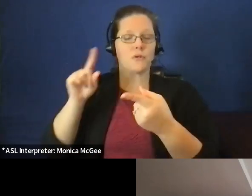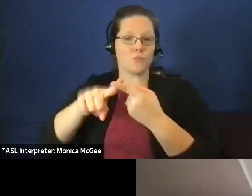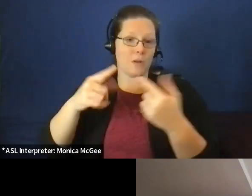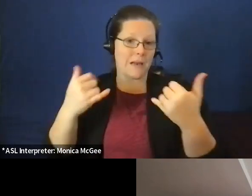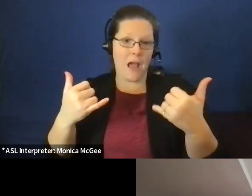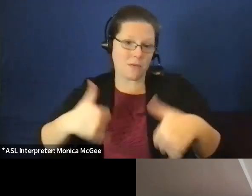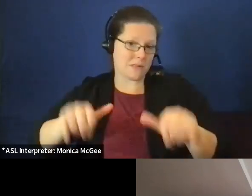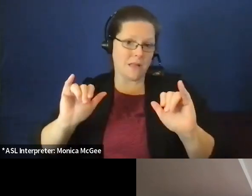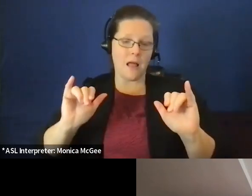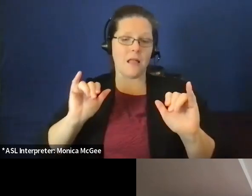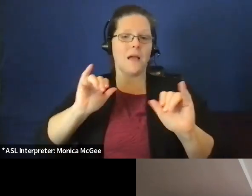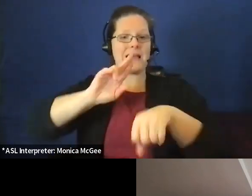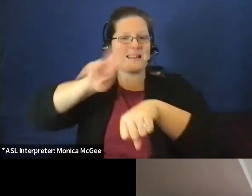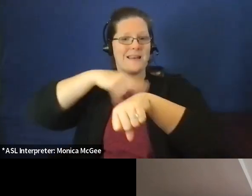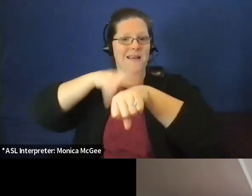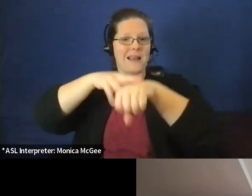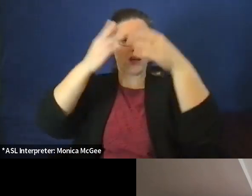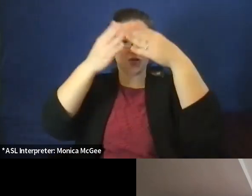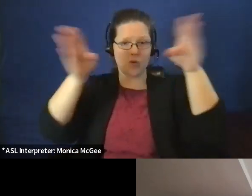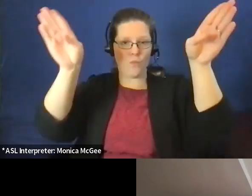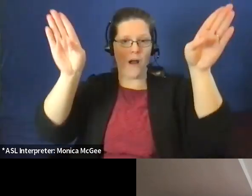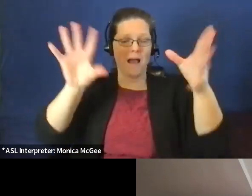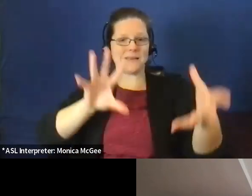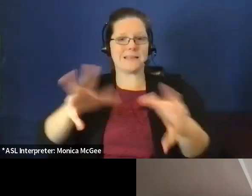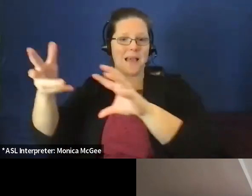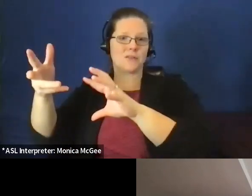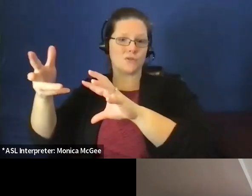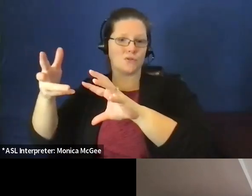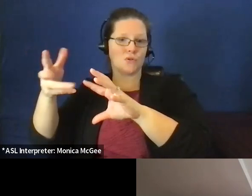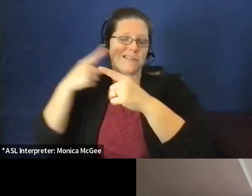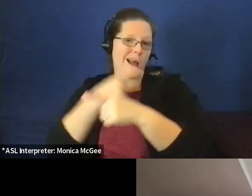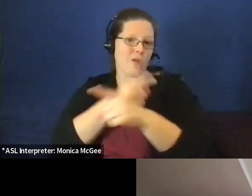as I mentioned, from FEMA PAS. A